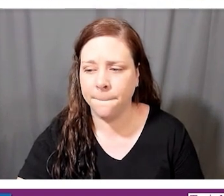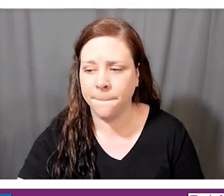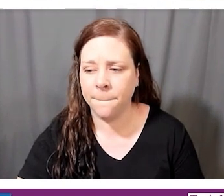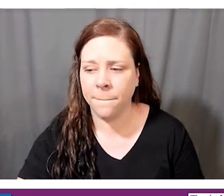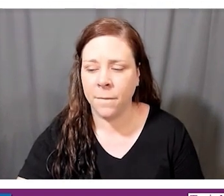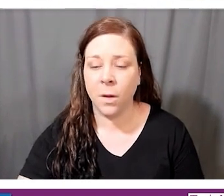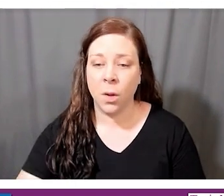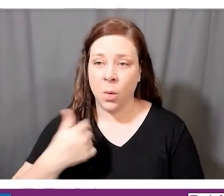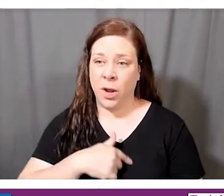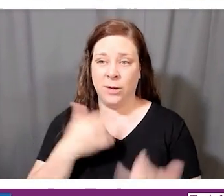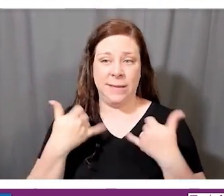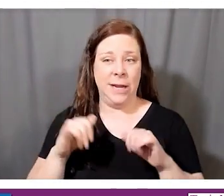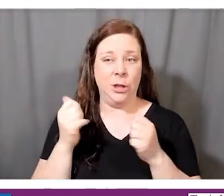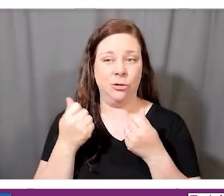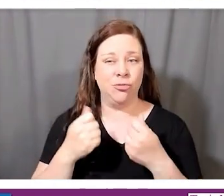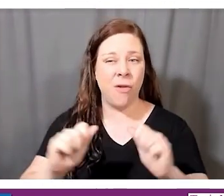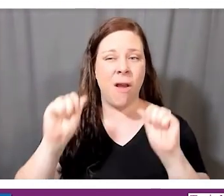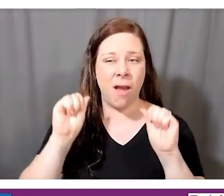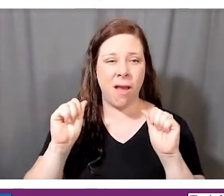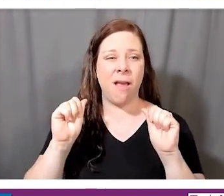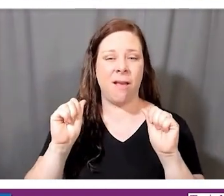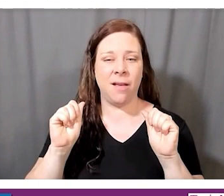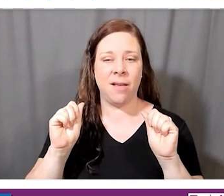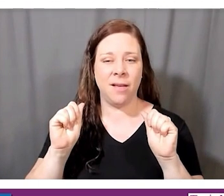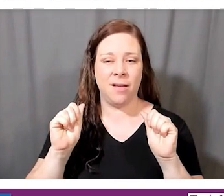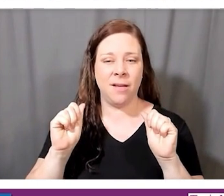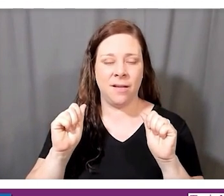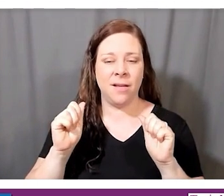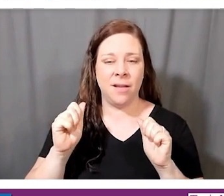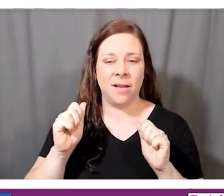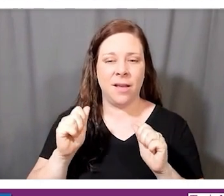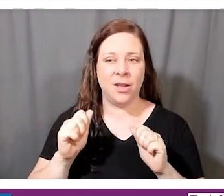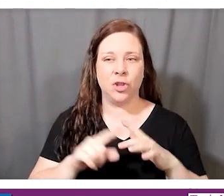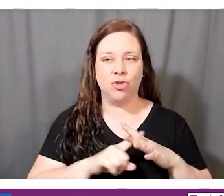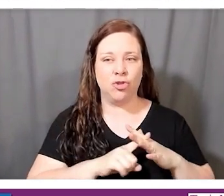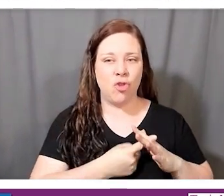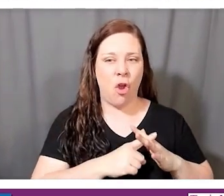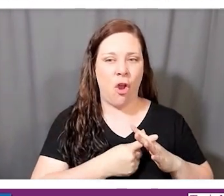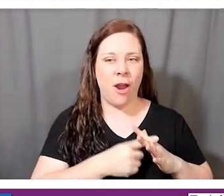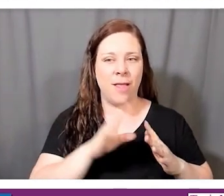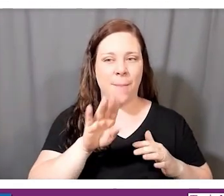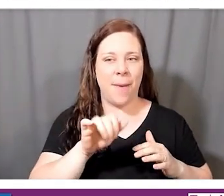at the base design stages and not coming in at the end and trying to fix things